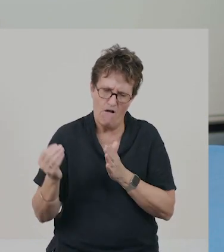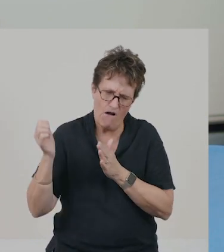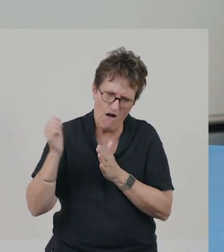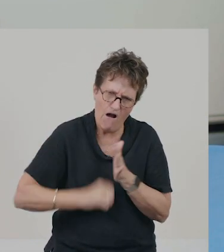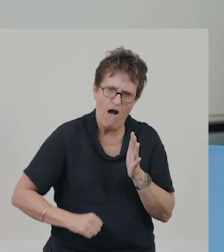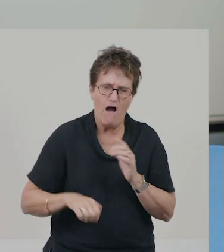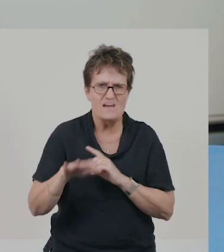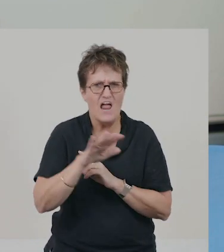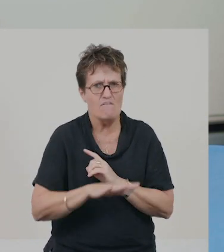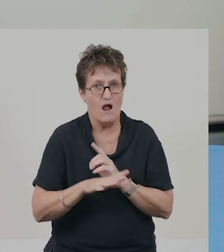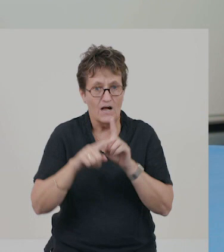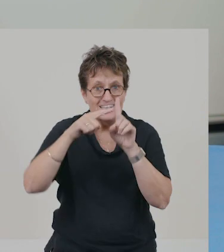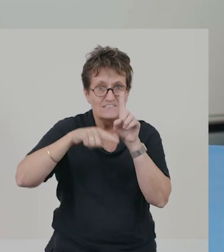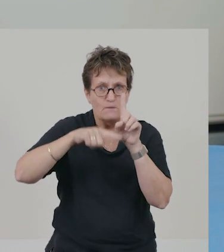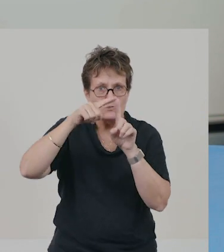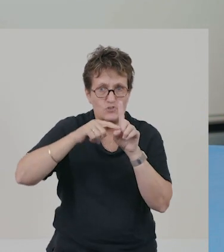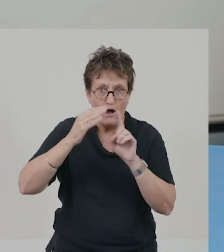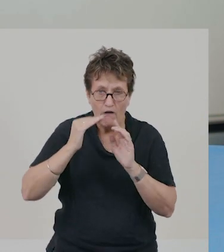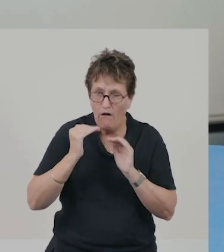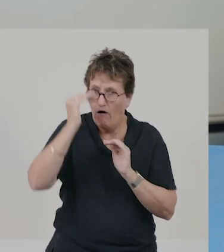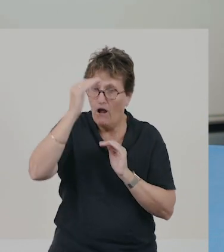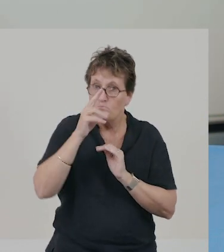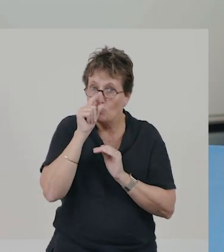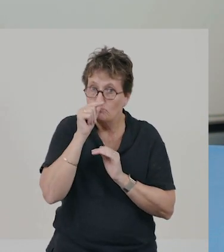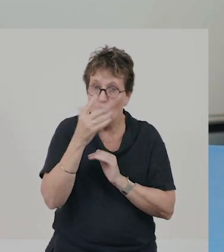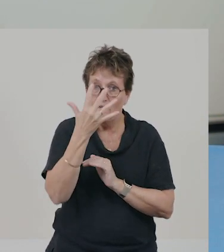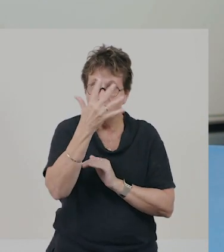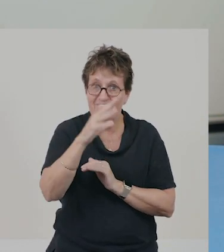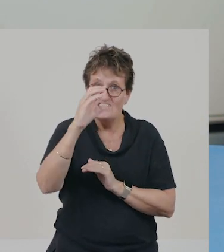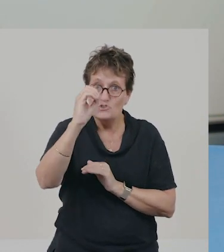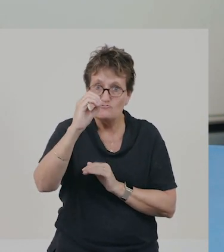and temperatures as high as 50 degrees Celsius on a summer day,